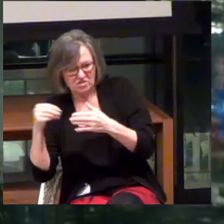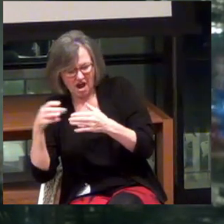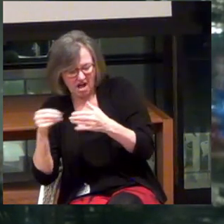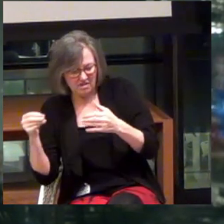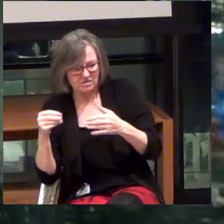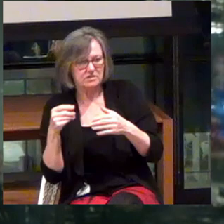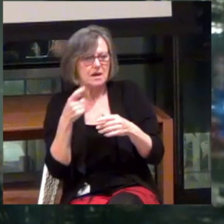$2500?